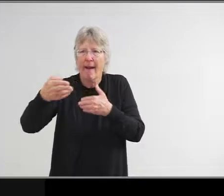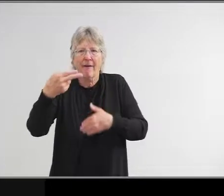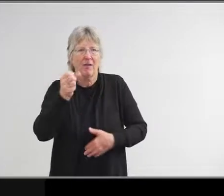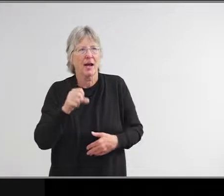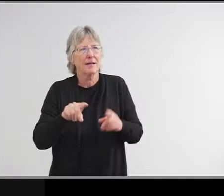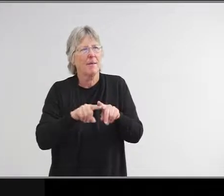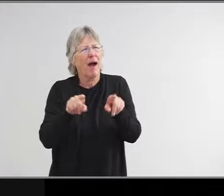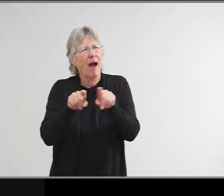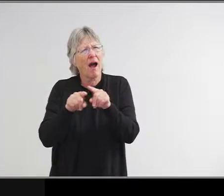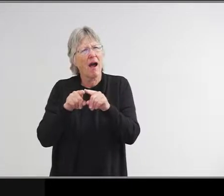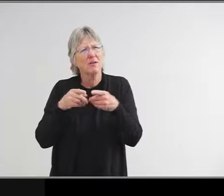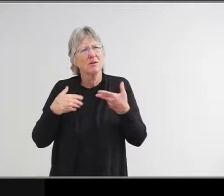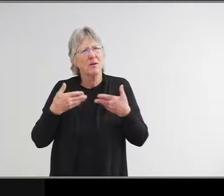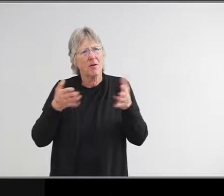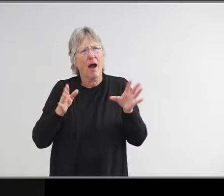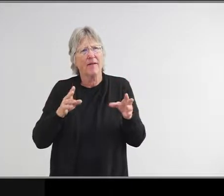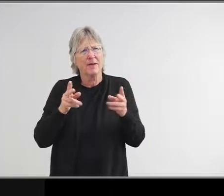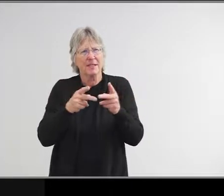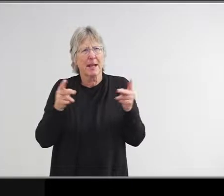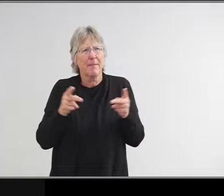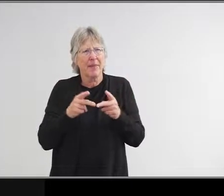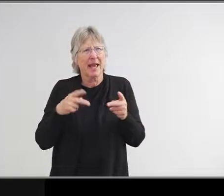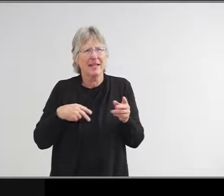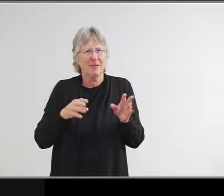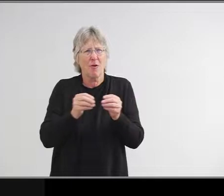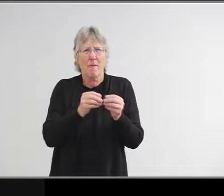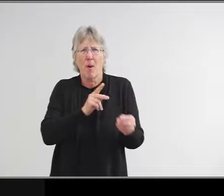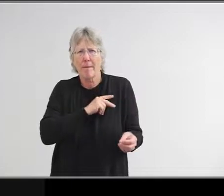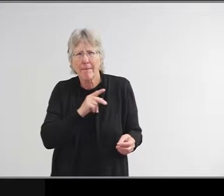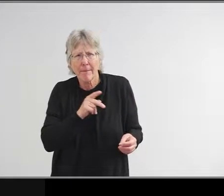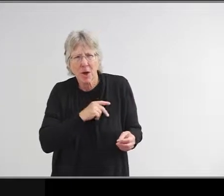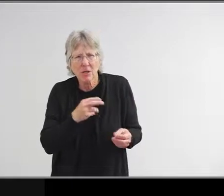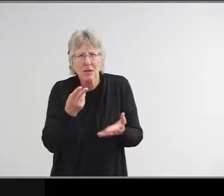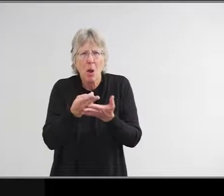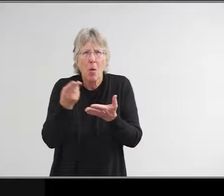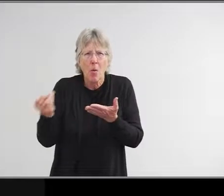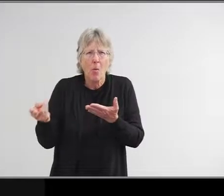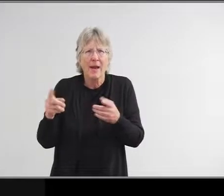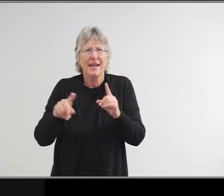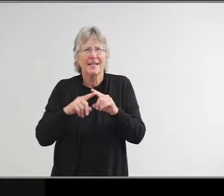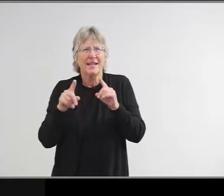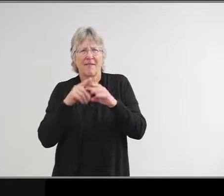for personalized resources as well as instruction and tools to properly cite sources.